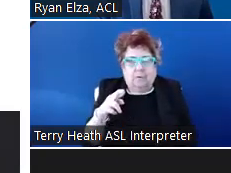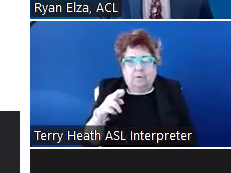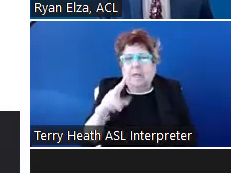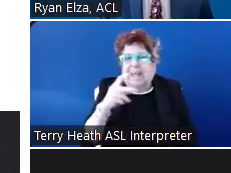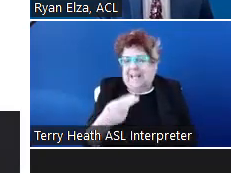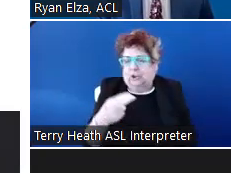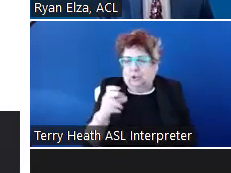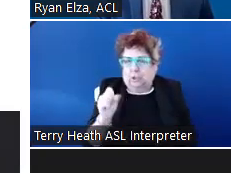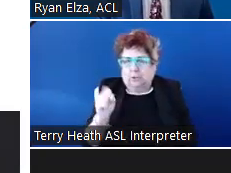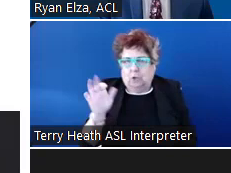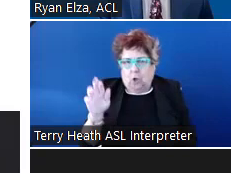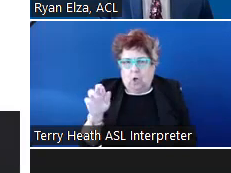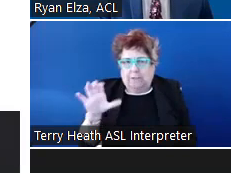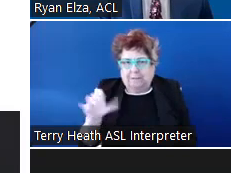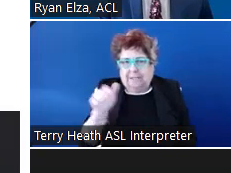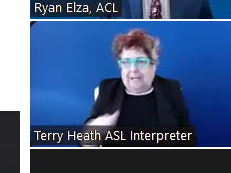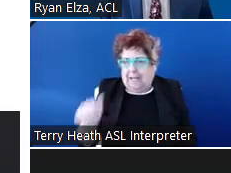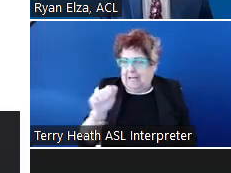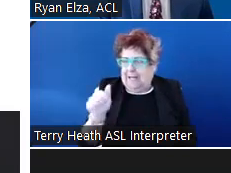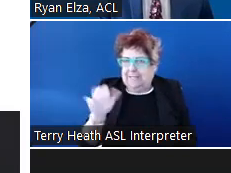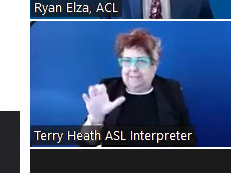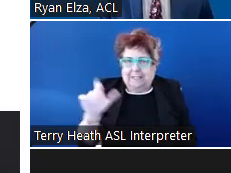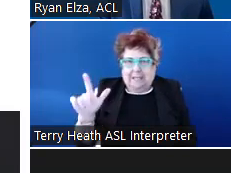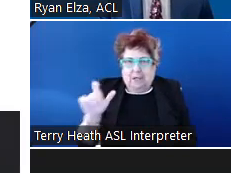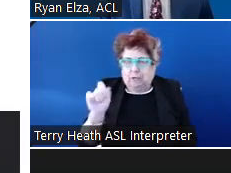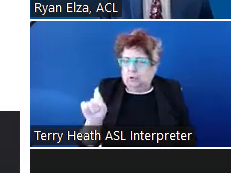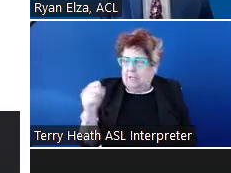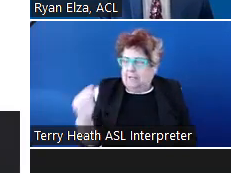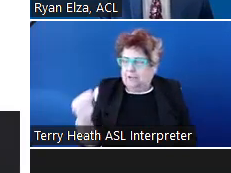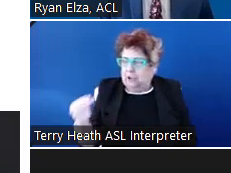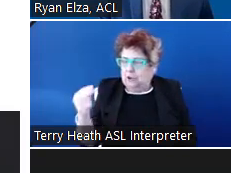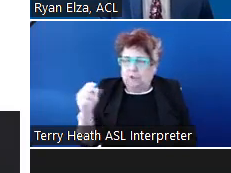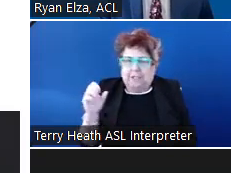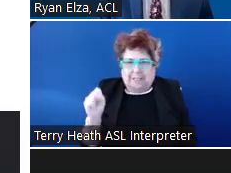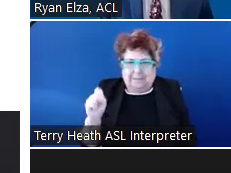address your questions at the end of today's presentation. You can also use chat or email if you have a technical